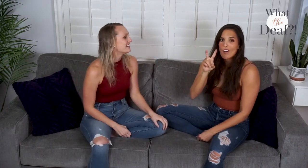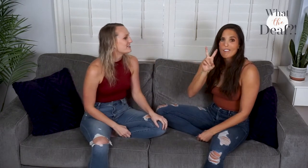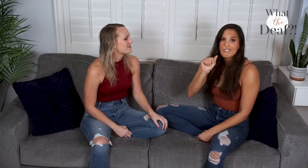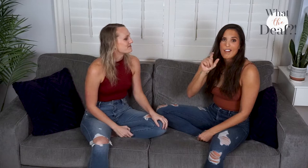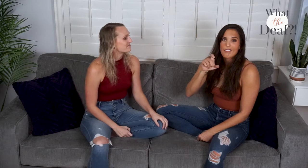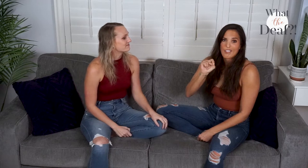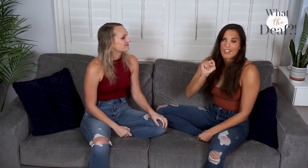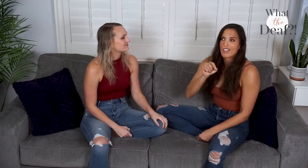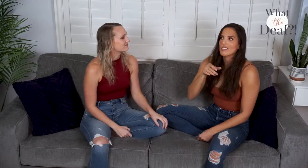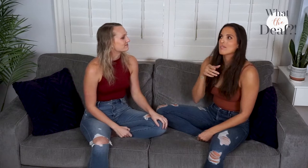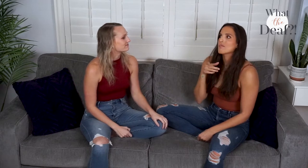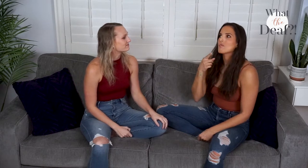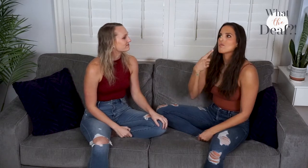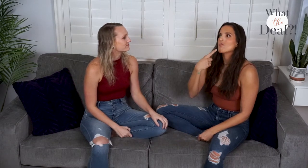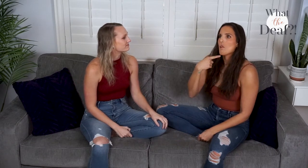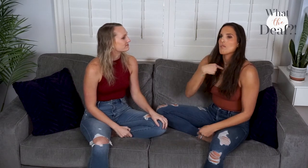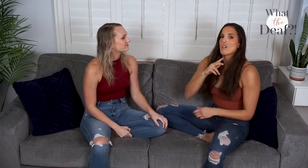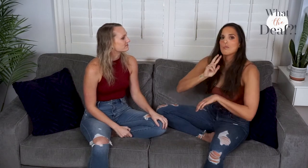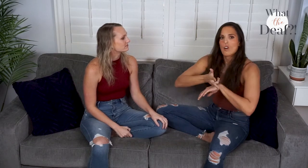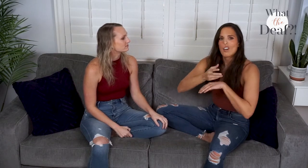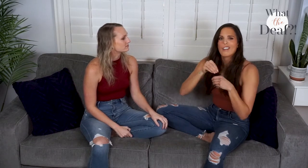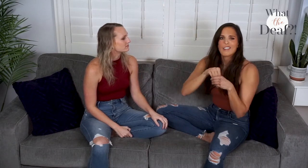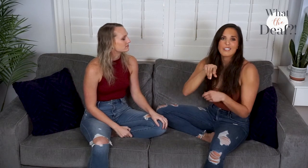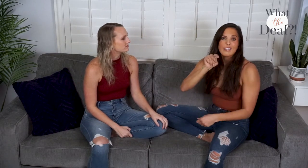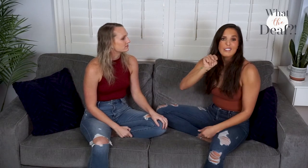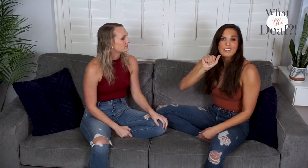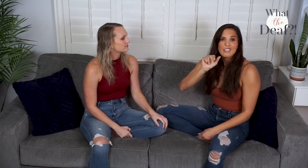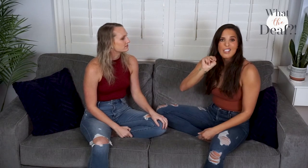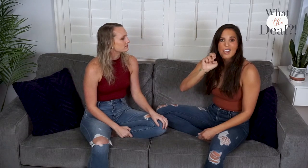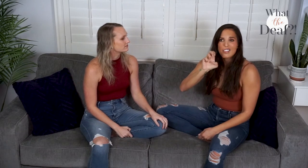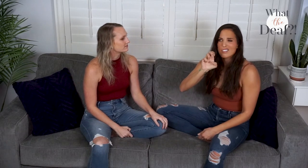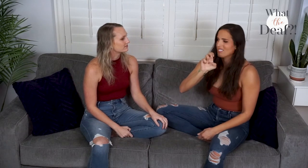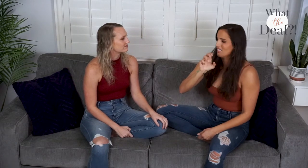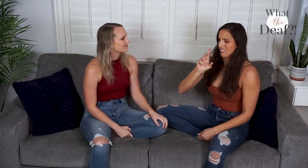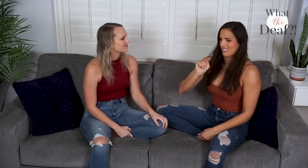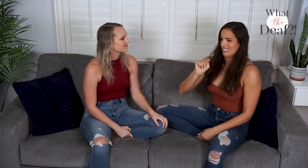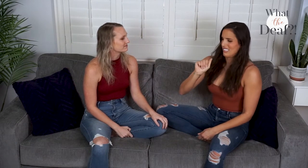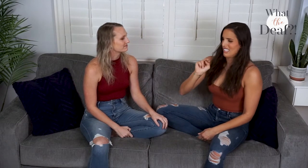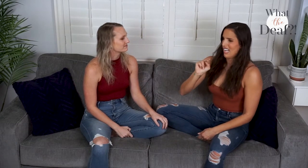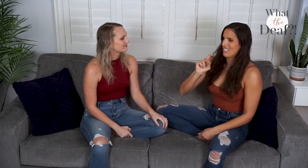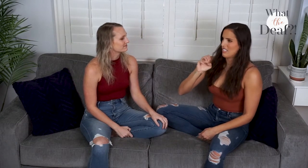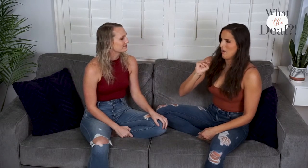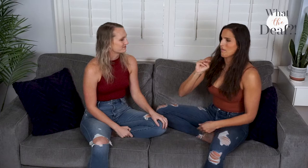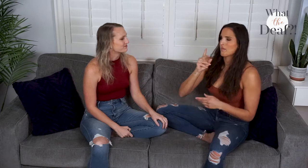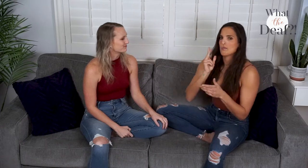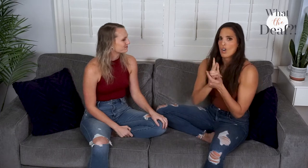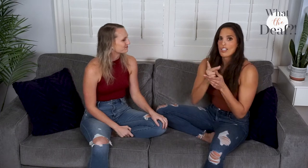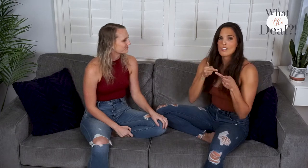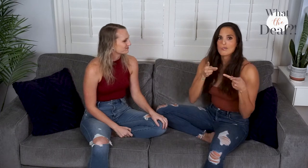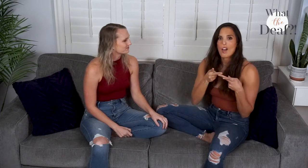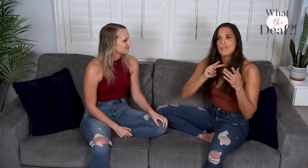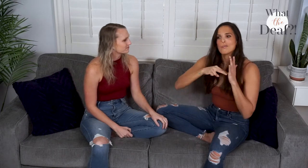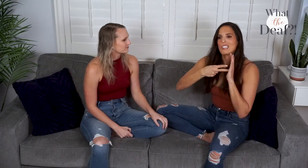So at the bar, there was a valet and they told me to park in what was called a “tandem” parking spot